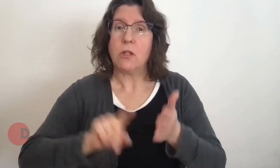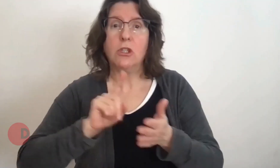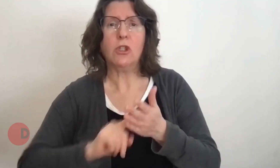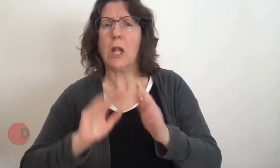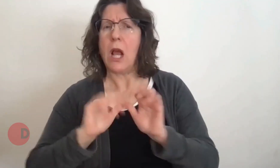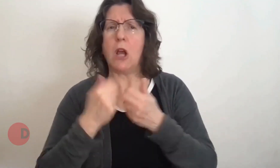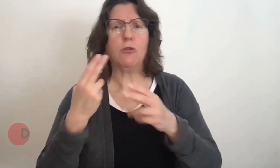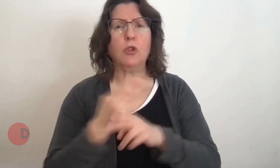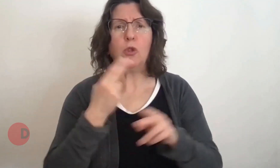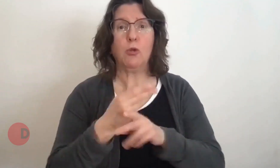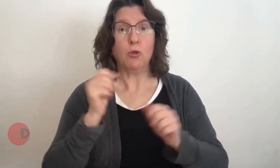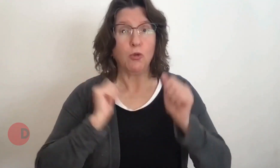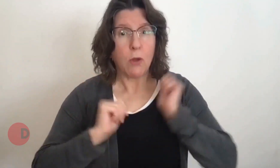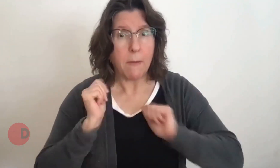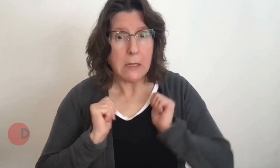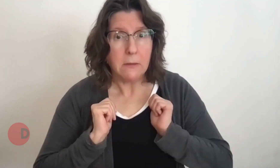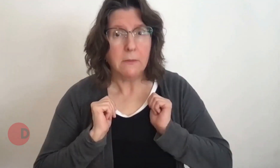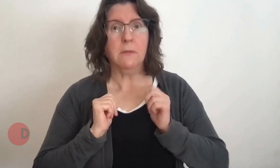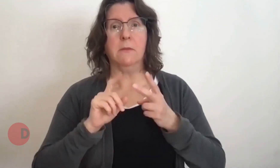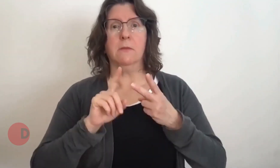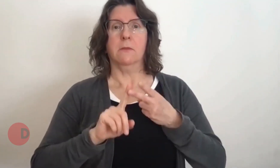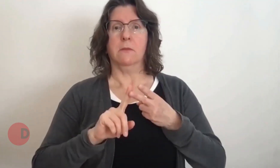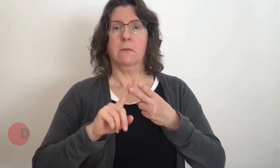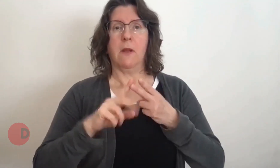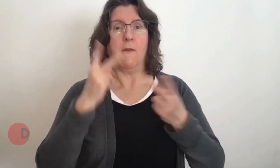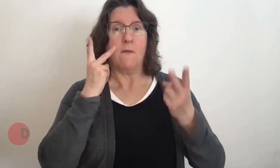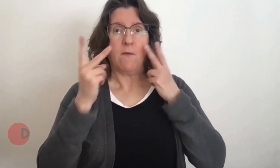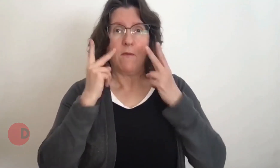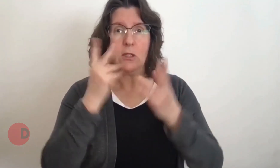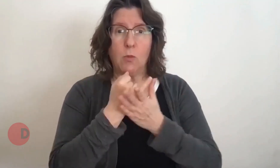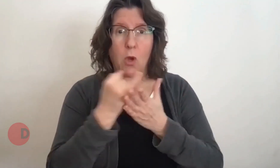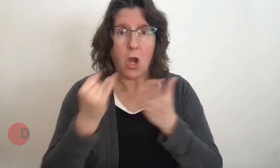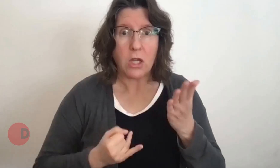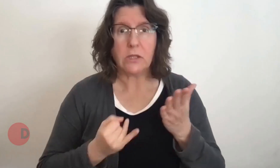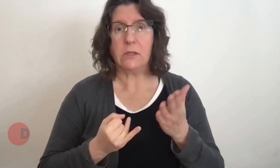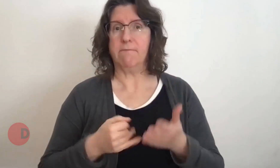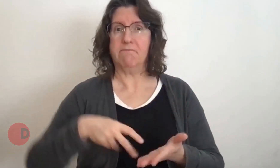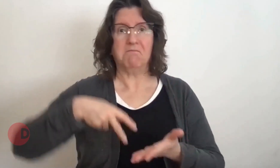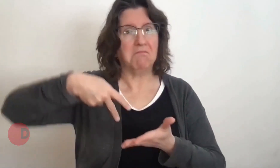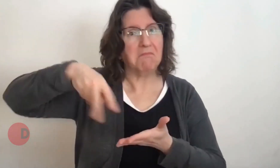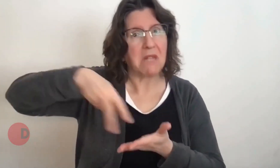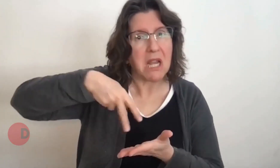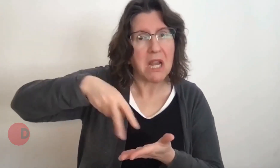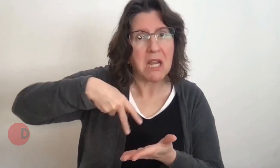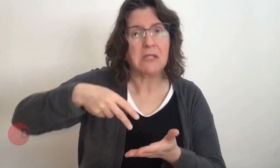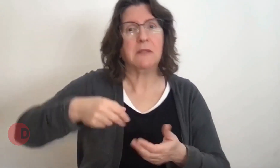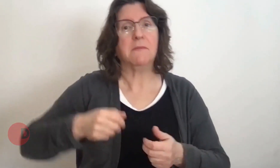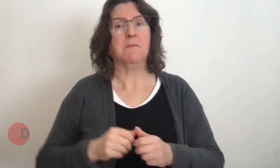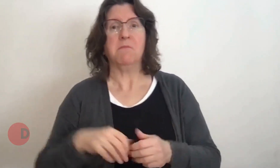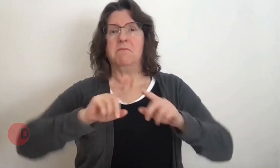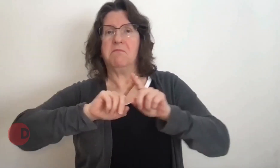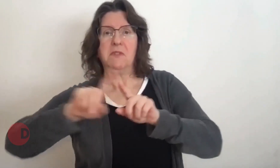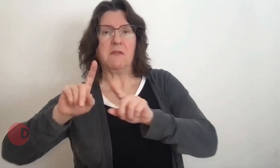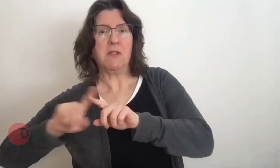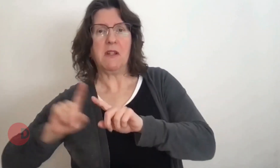dancing and different arts and creative thinking involvement in